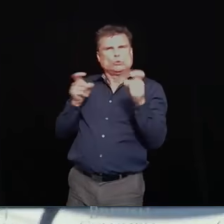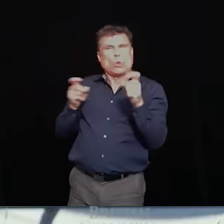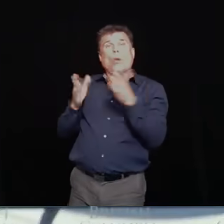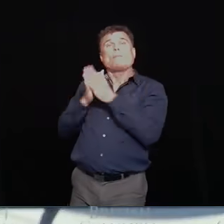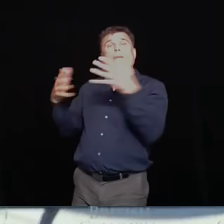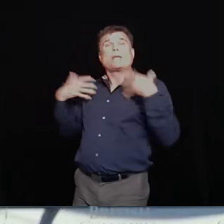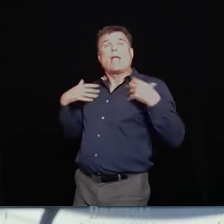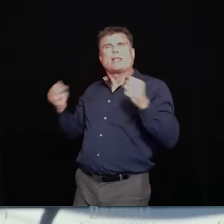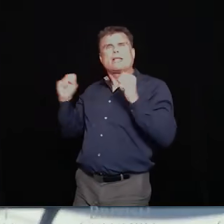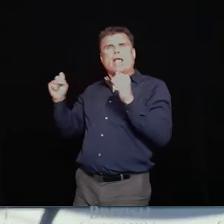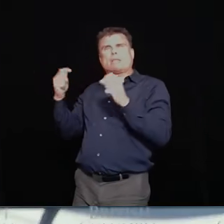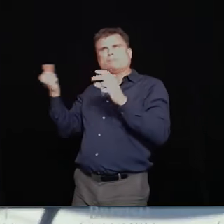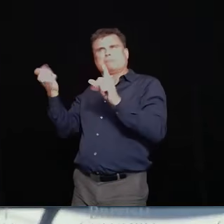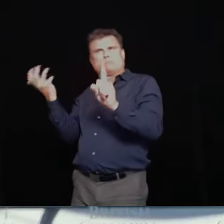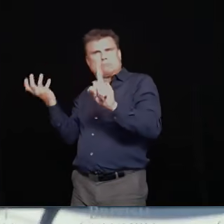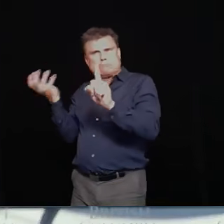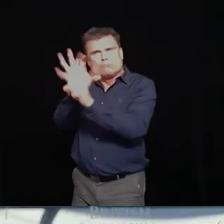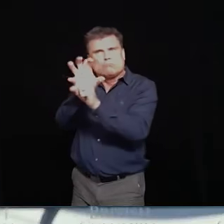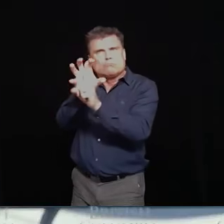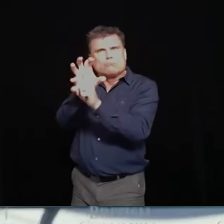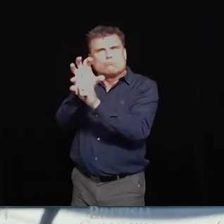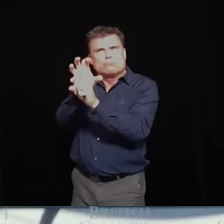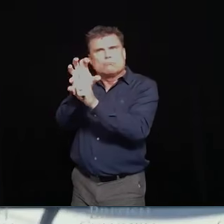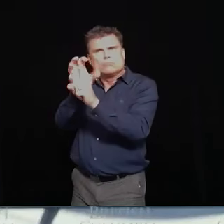If we look at the absolute numbers it is